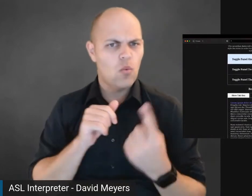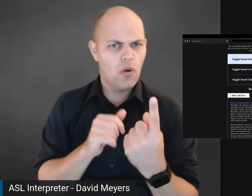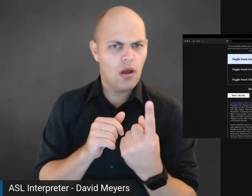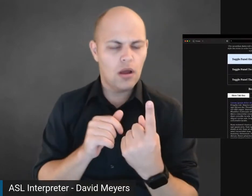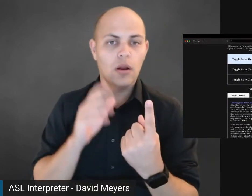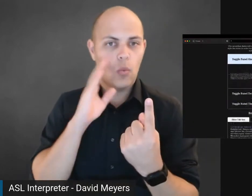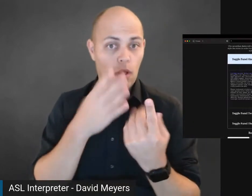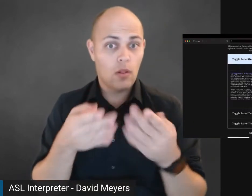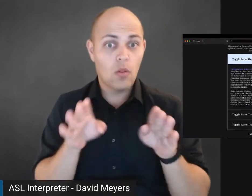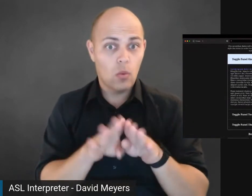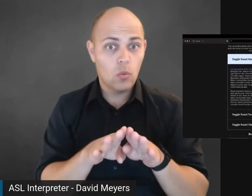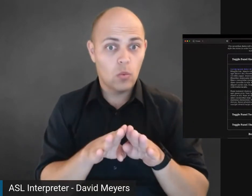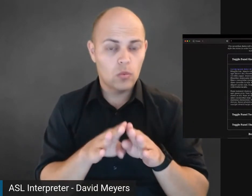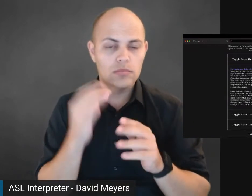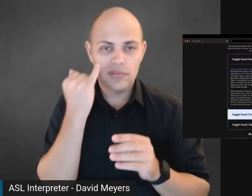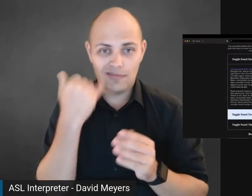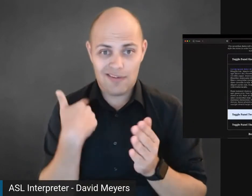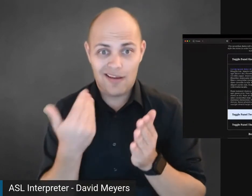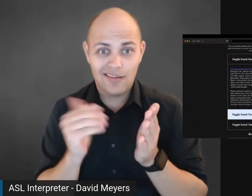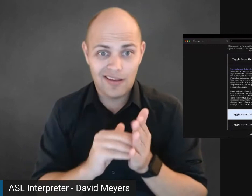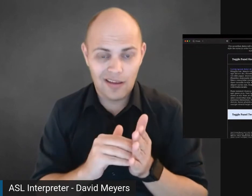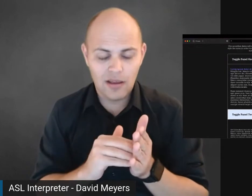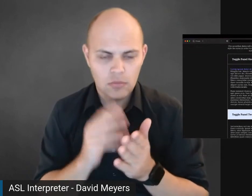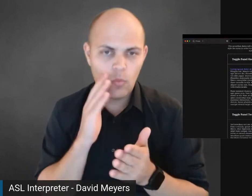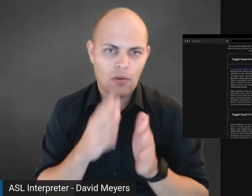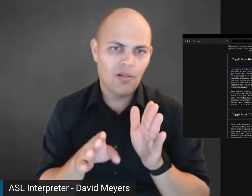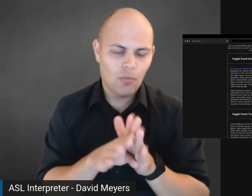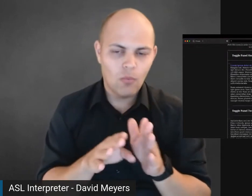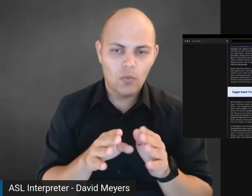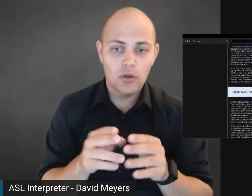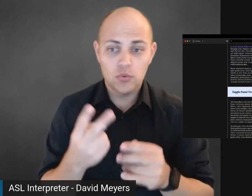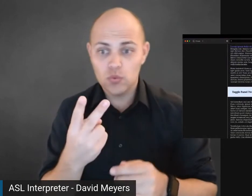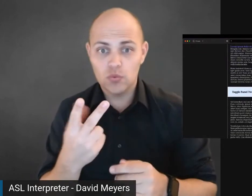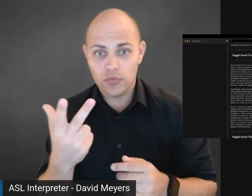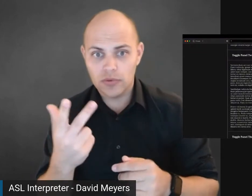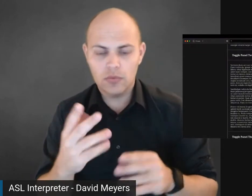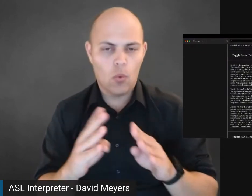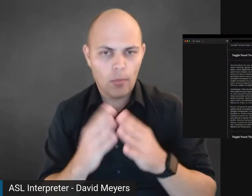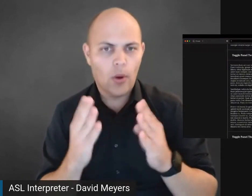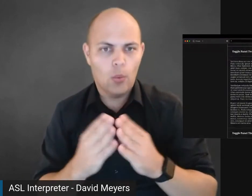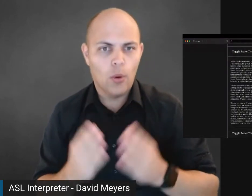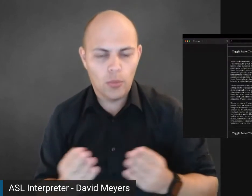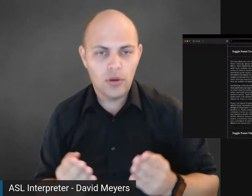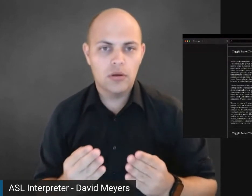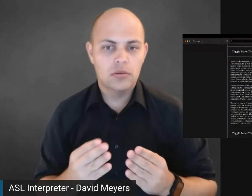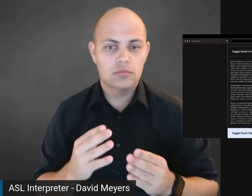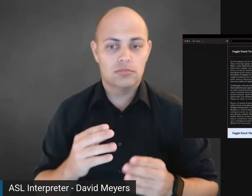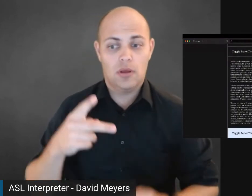And if I click on it again, it's going to open. And if I click on panel two, it's going to open. If I click on panel three, it's going to open.